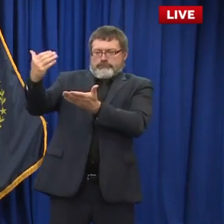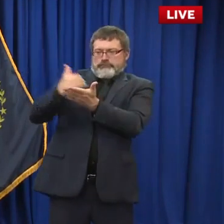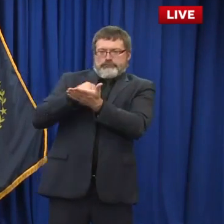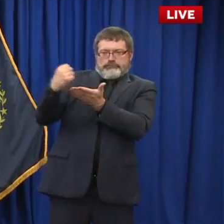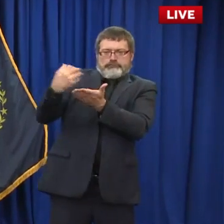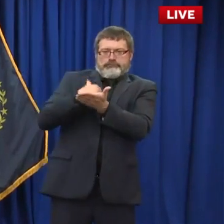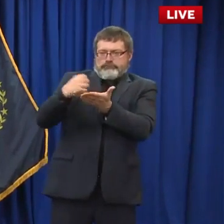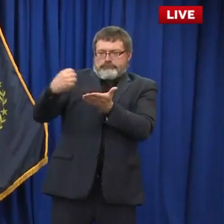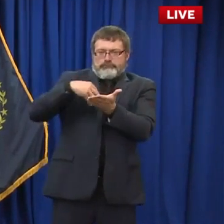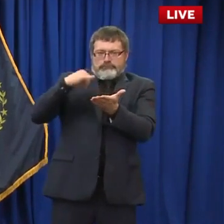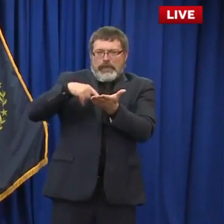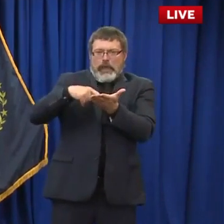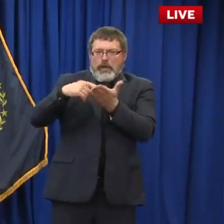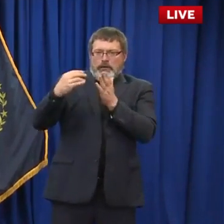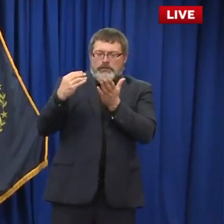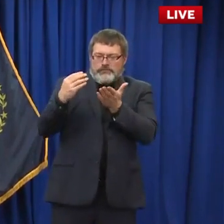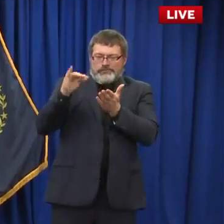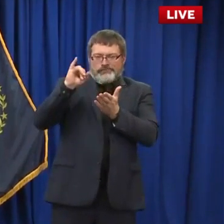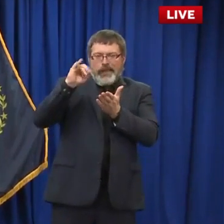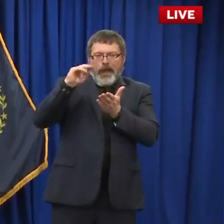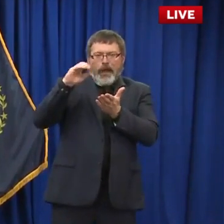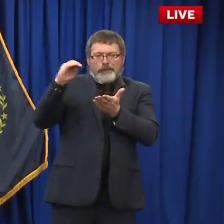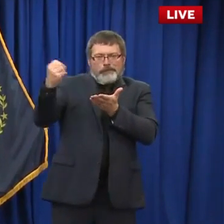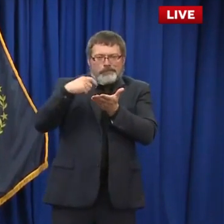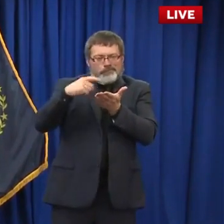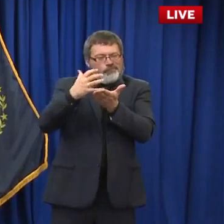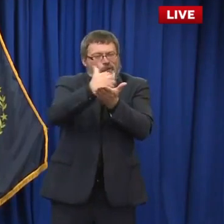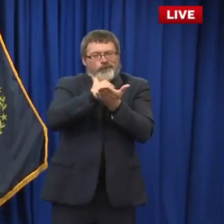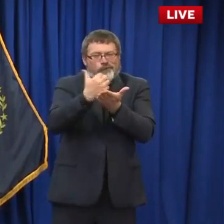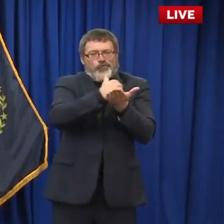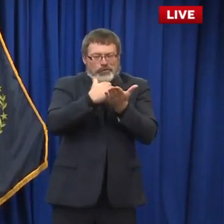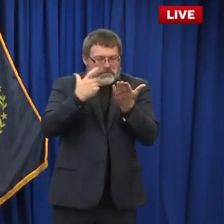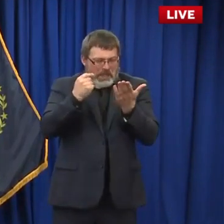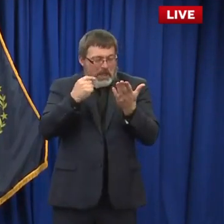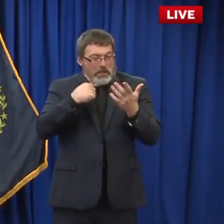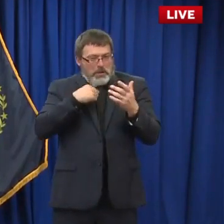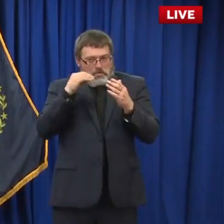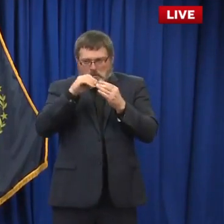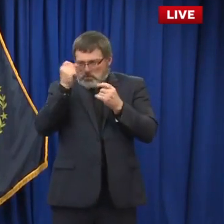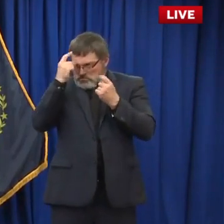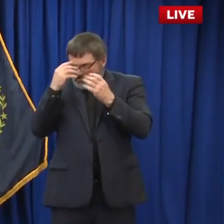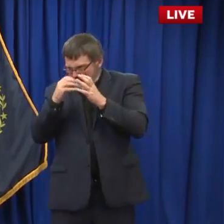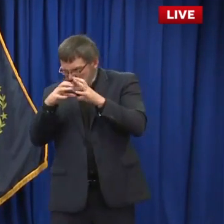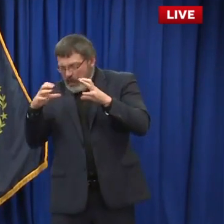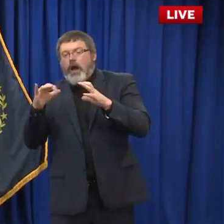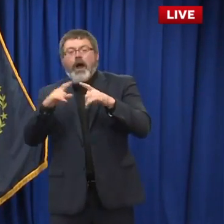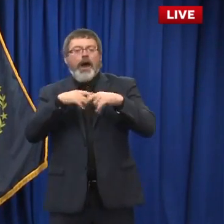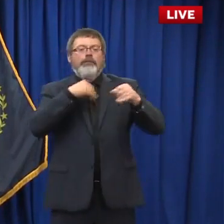DEPARTMENT OF REVENUE, THEY BASICALLY BRING THE DATA UP TO THE DEPARTMENT OF REVENUE ADMINISTRATION AND WE CAN REPORT OUT ON THAT AS WE KNOW.